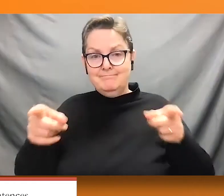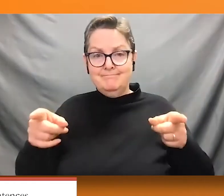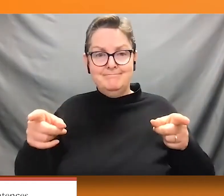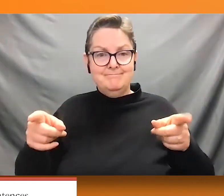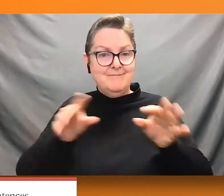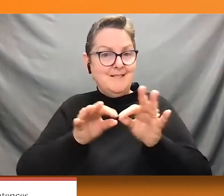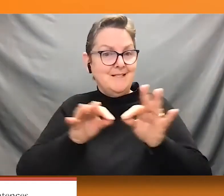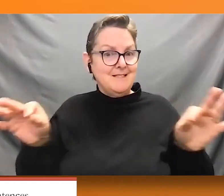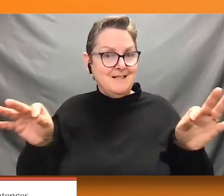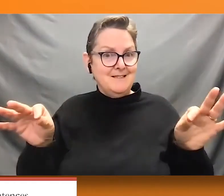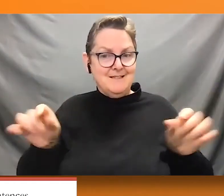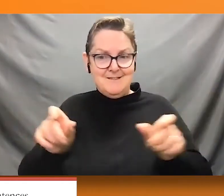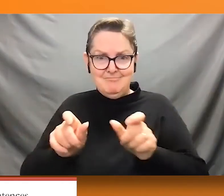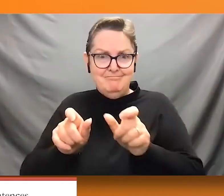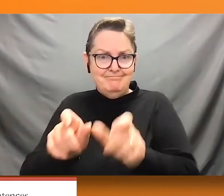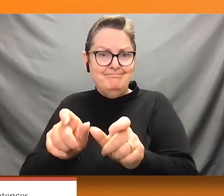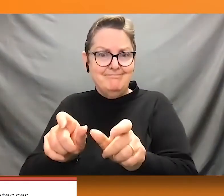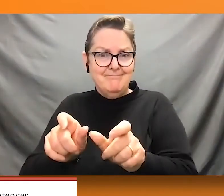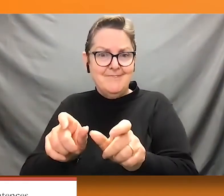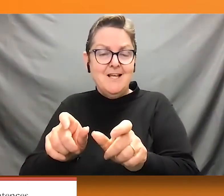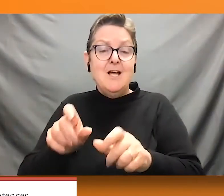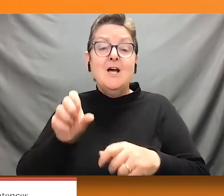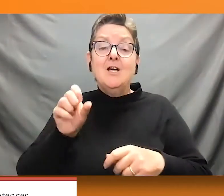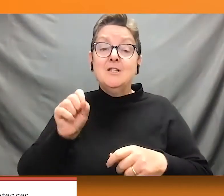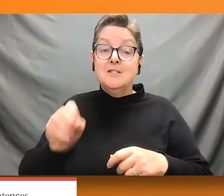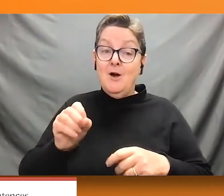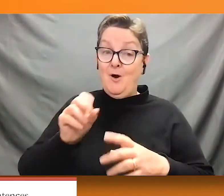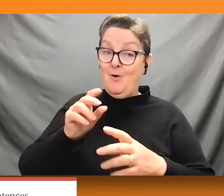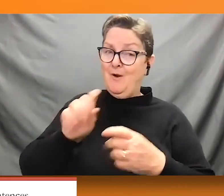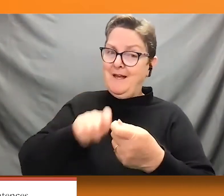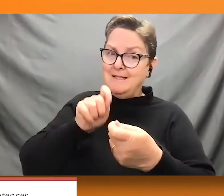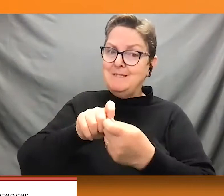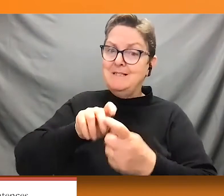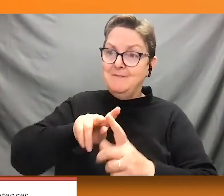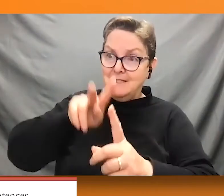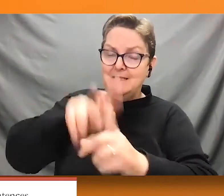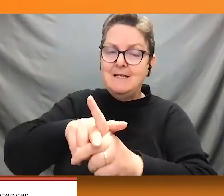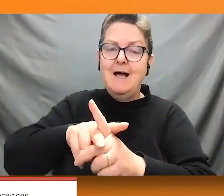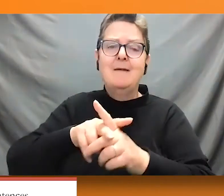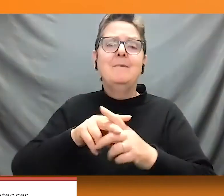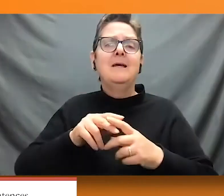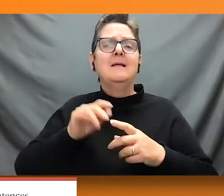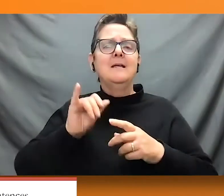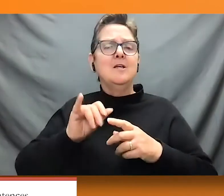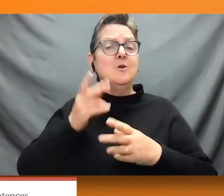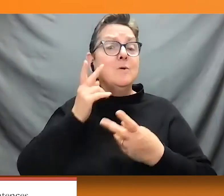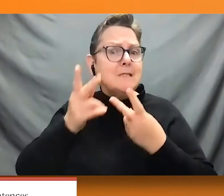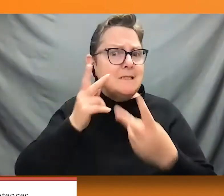what the word means enough to put it in a sentence and actually, you know, be used correctly, and then you get more, you know,